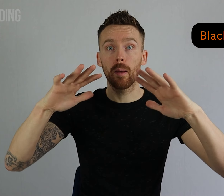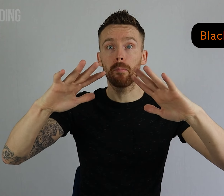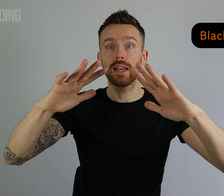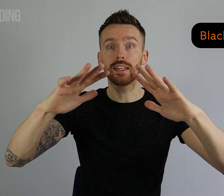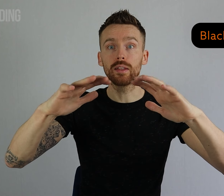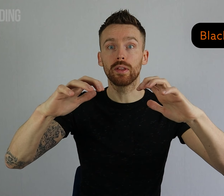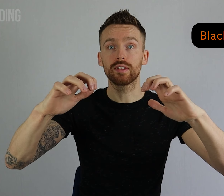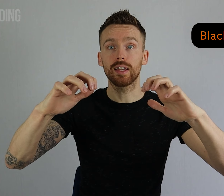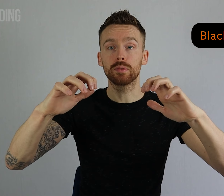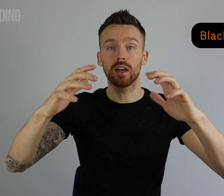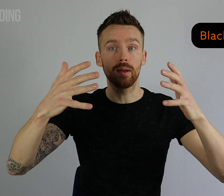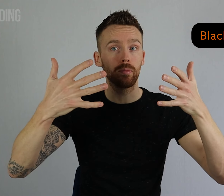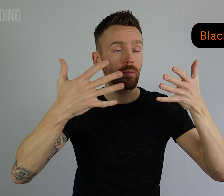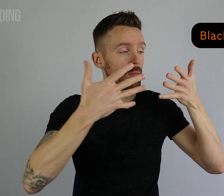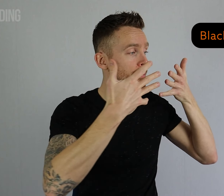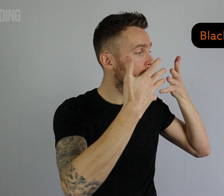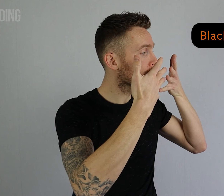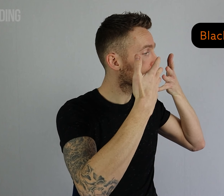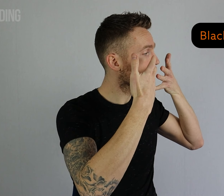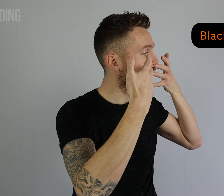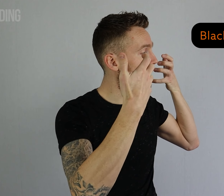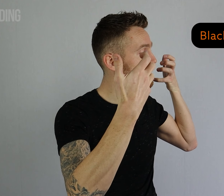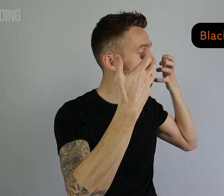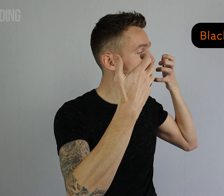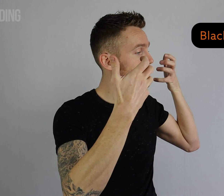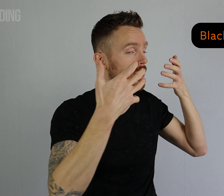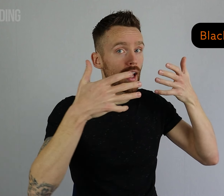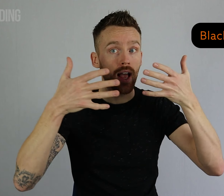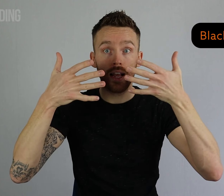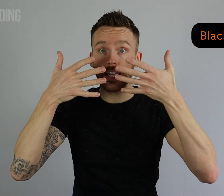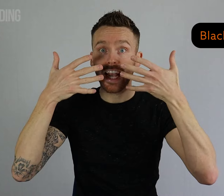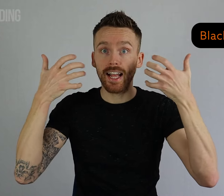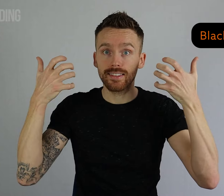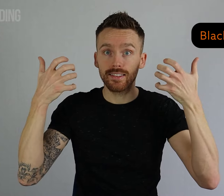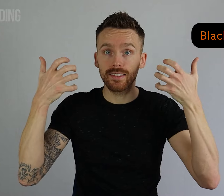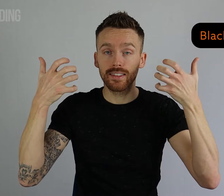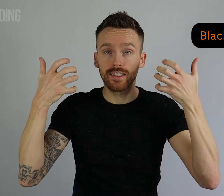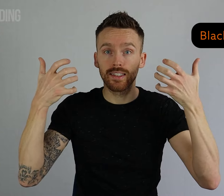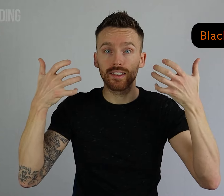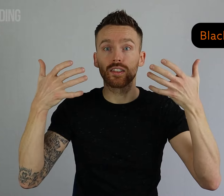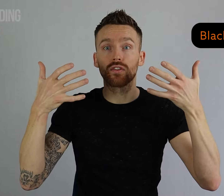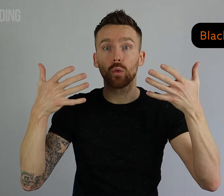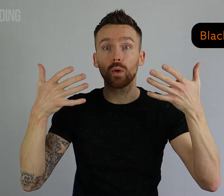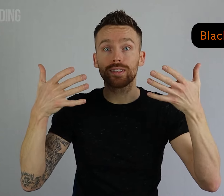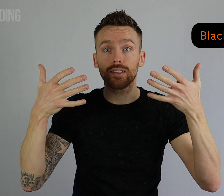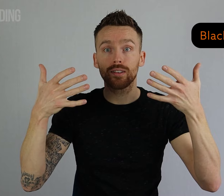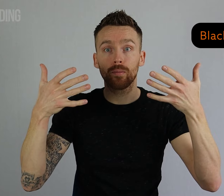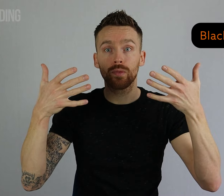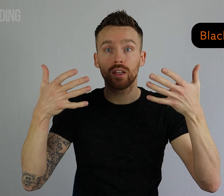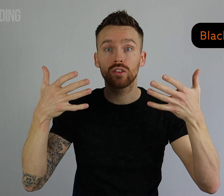bending them at the same time. Cat. This is for the whiskers.